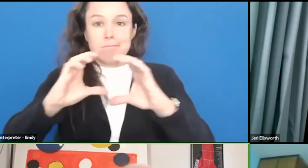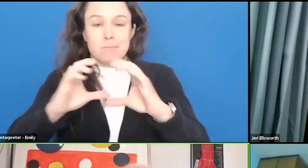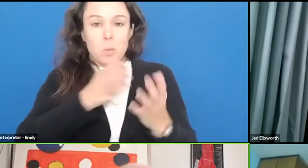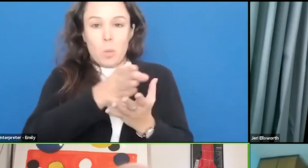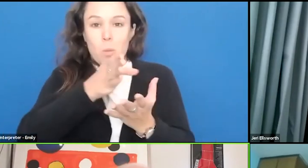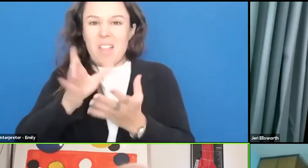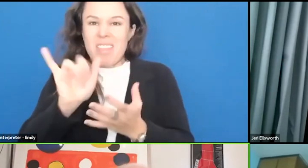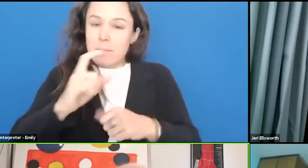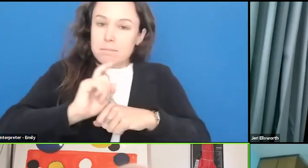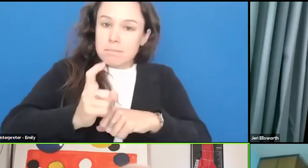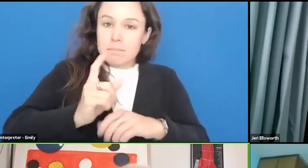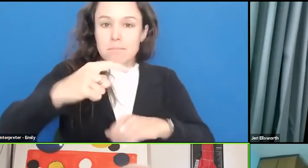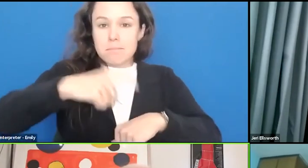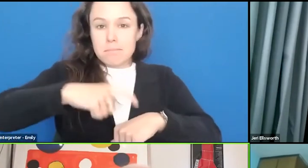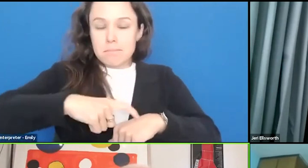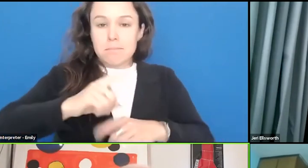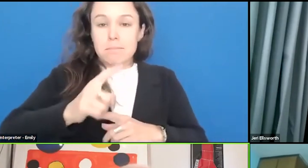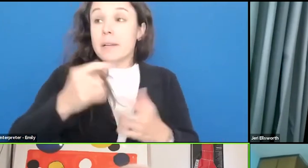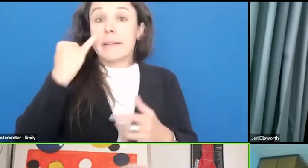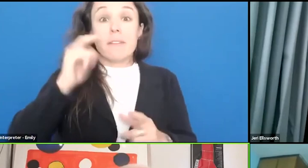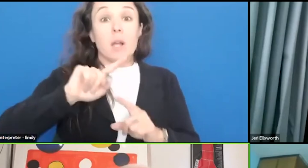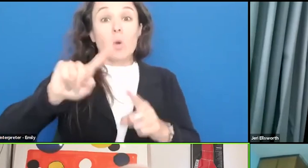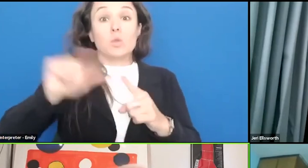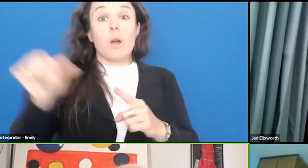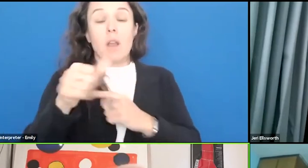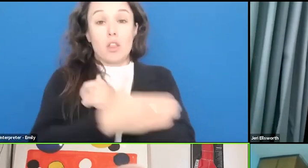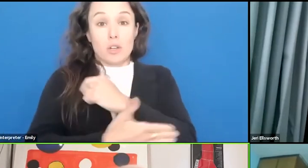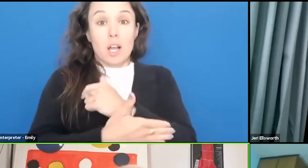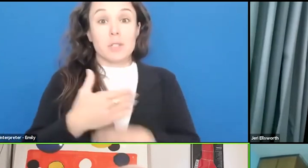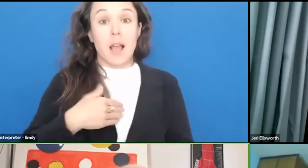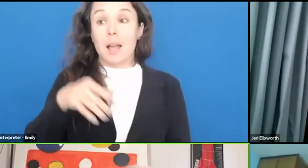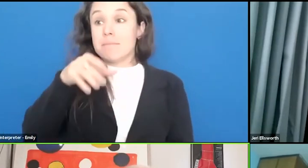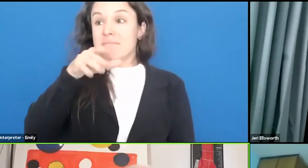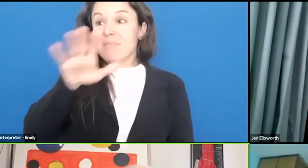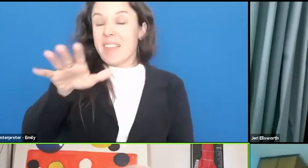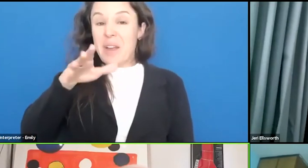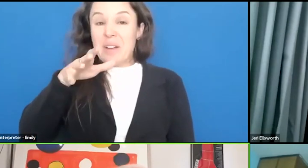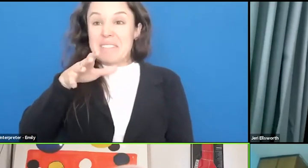if I'm for example, in a foreign country, and I speak their language poorly, which in my case is